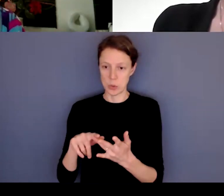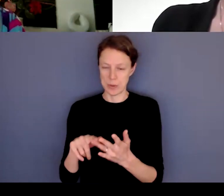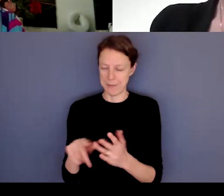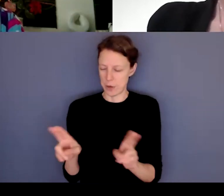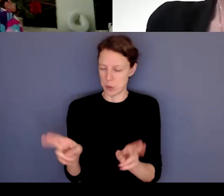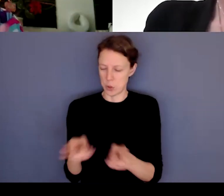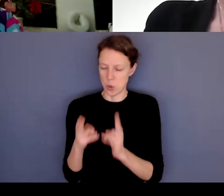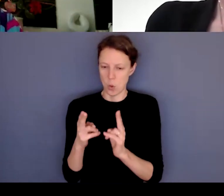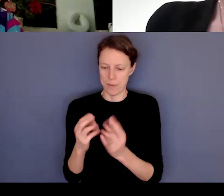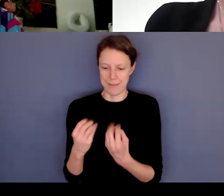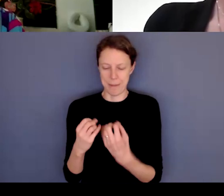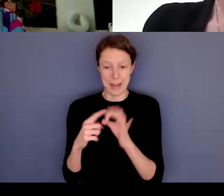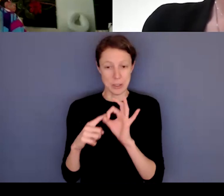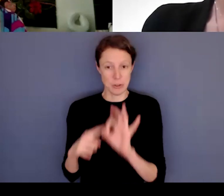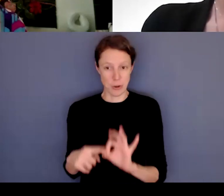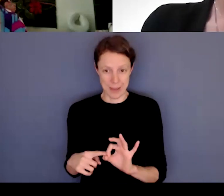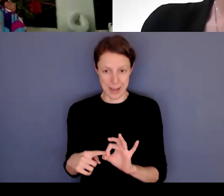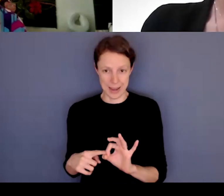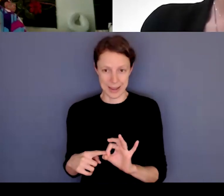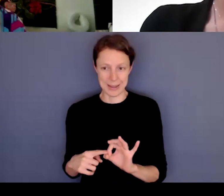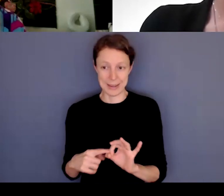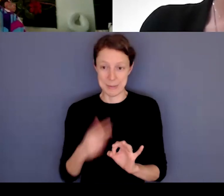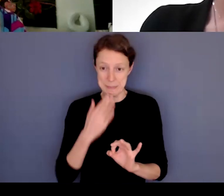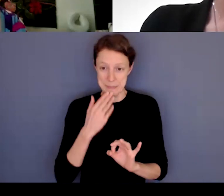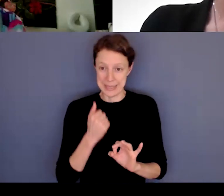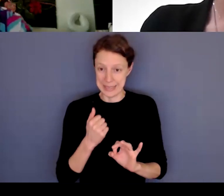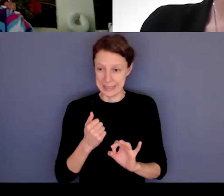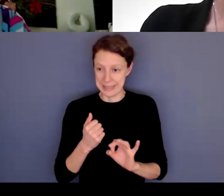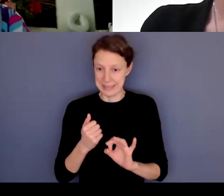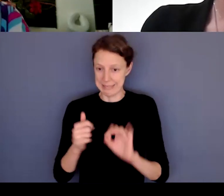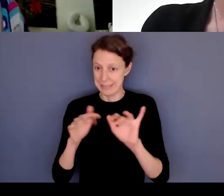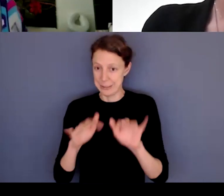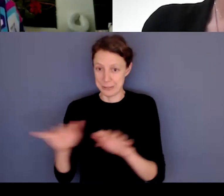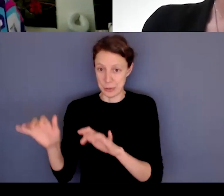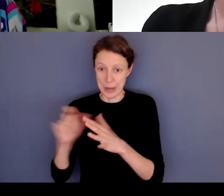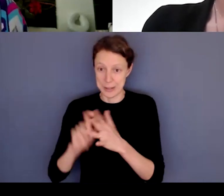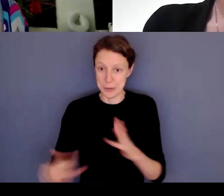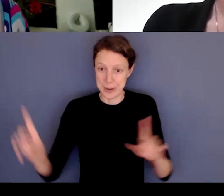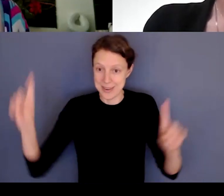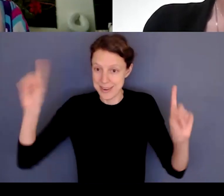survey, which we would love to get some feedback. If you're in the room already, just do it while you're here. And it would